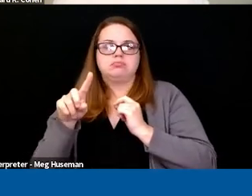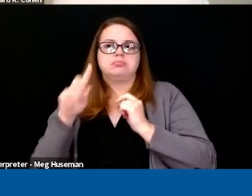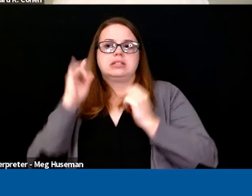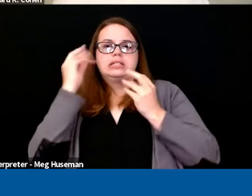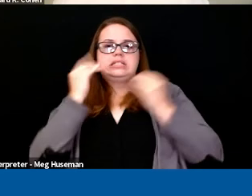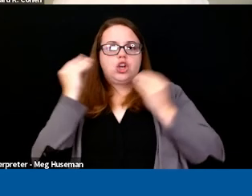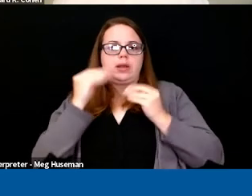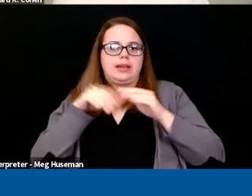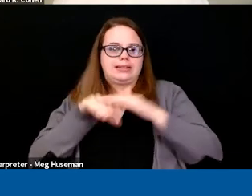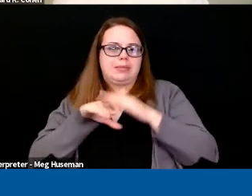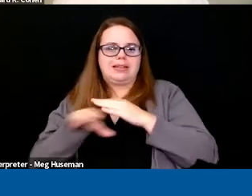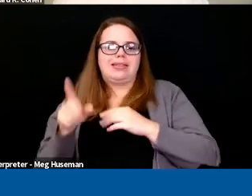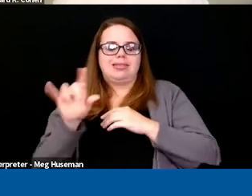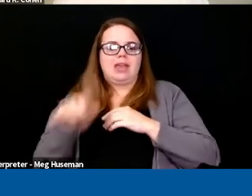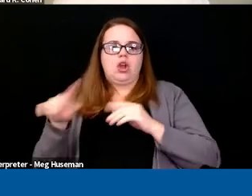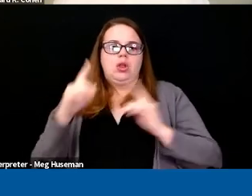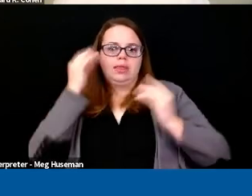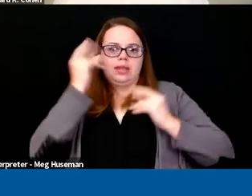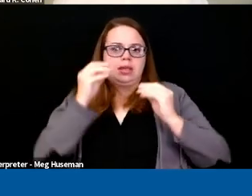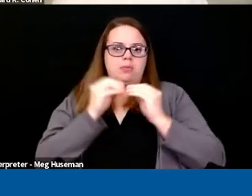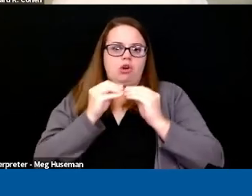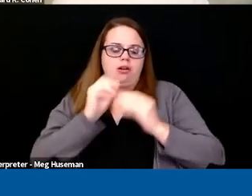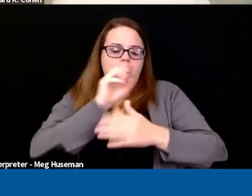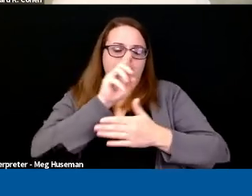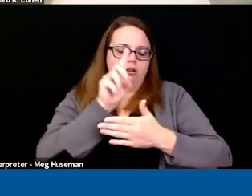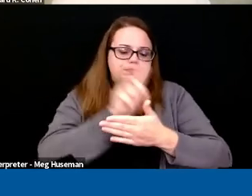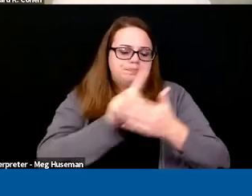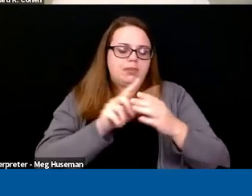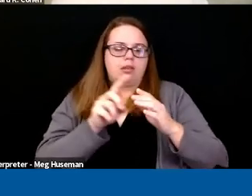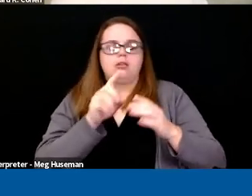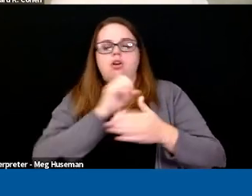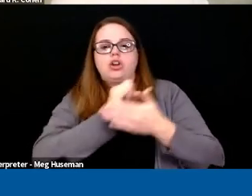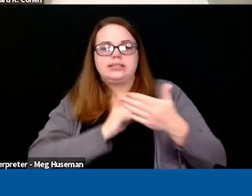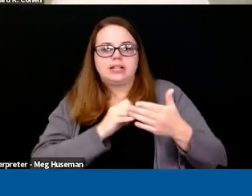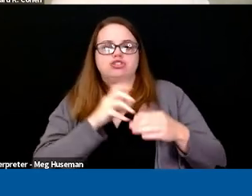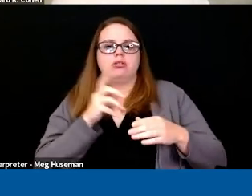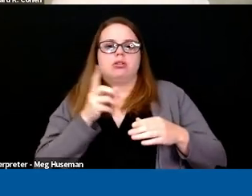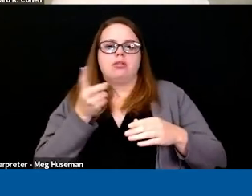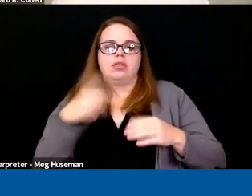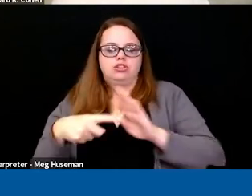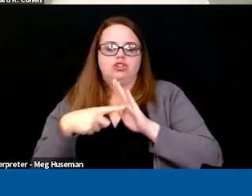It's more kind of, you know, architecture. Show me a proper Web3 implementation